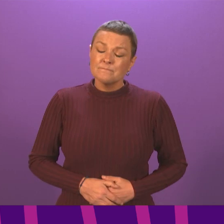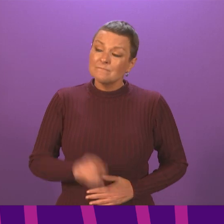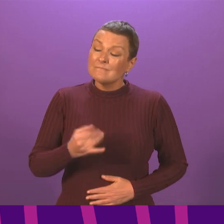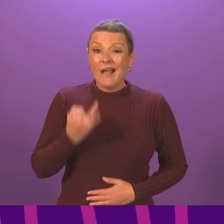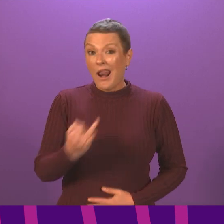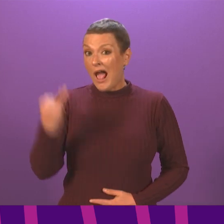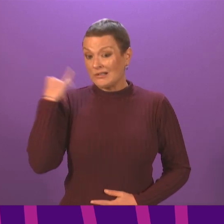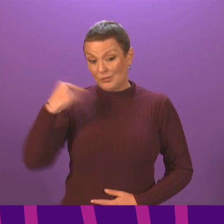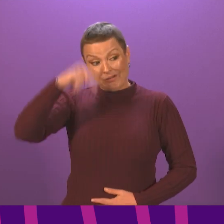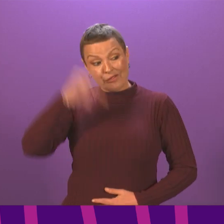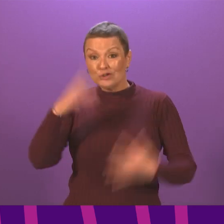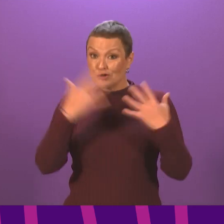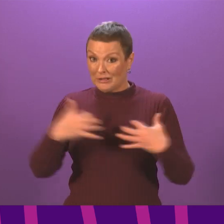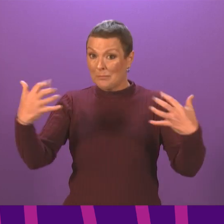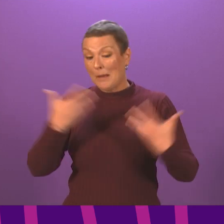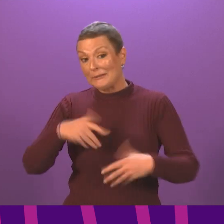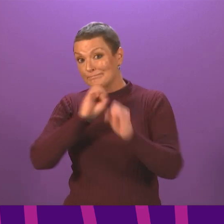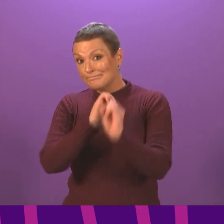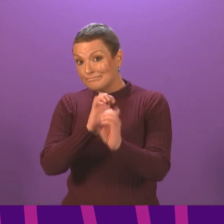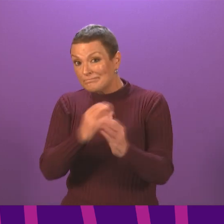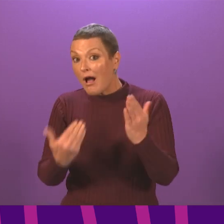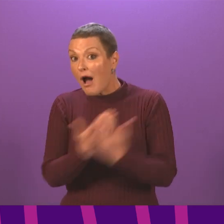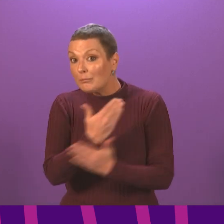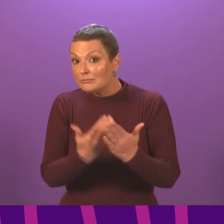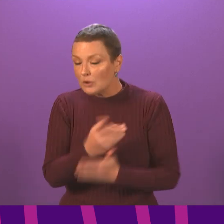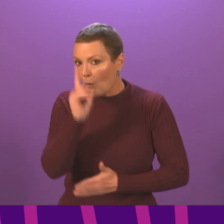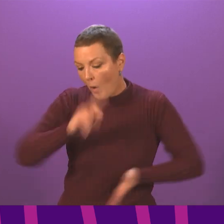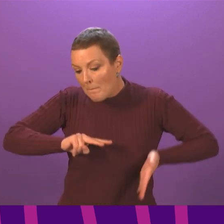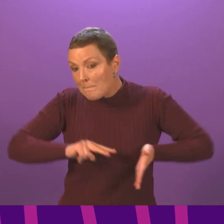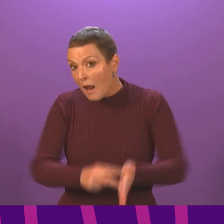Last week in the chamber, I updated members on our plans to deliver Covid vaccinations.